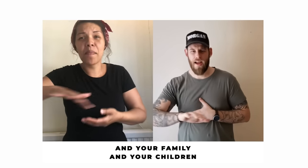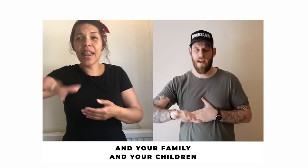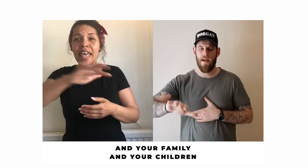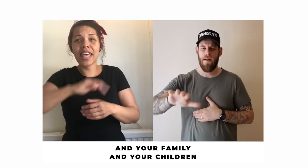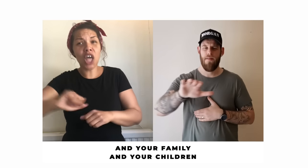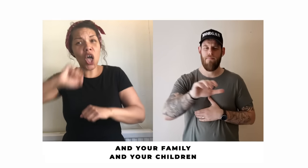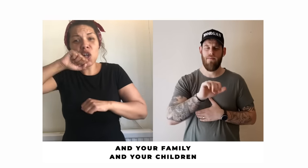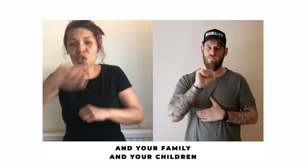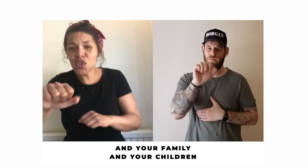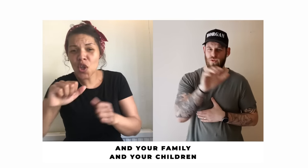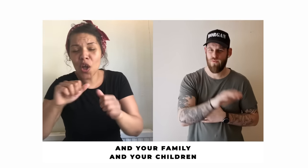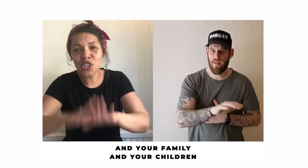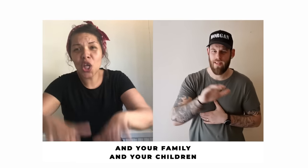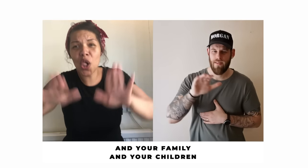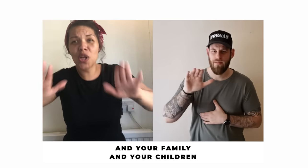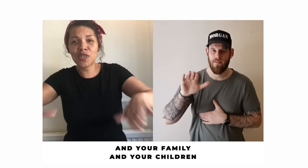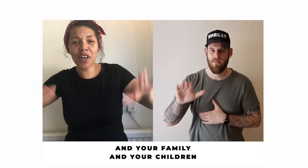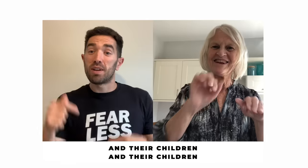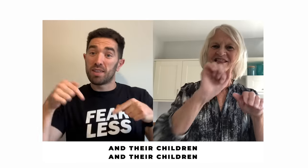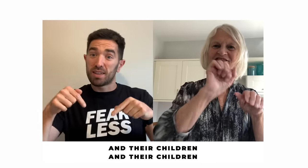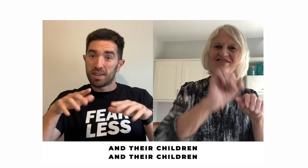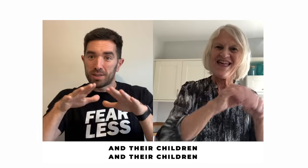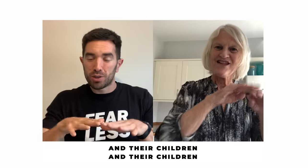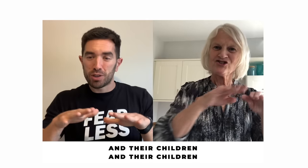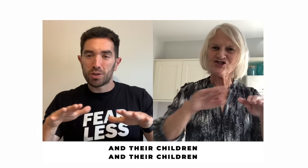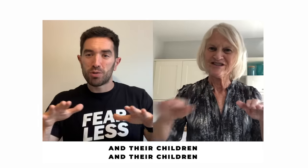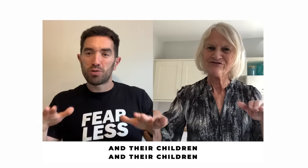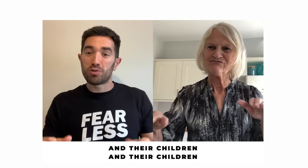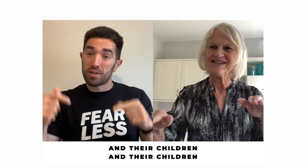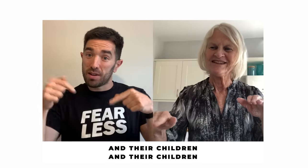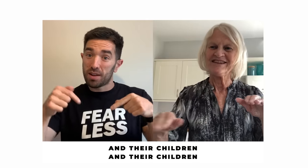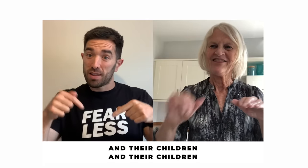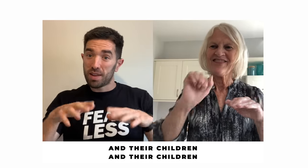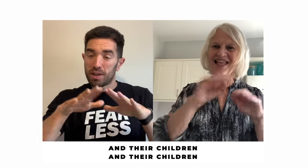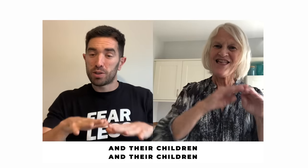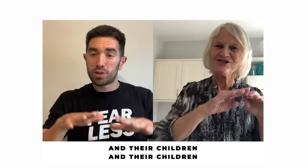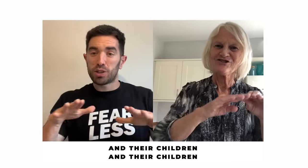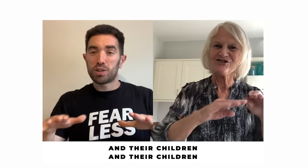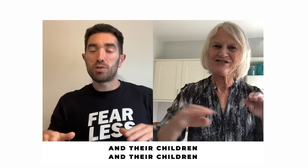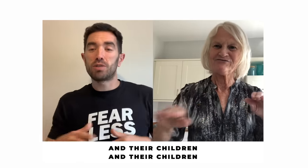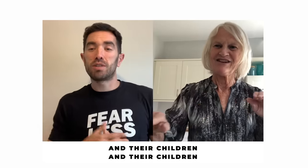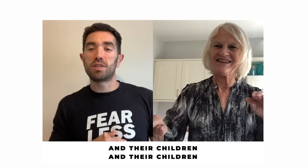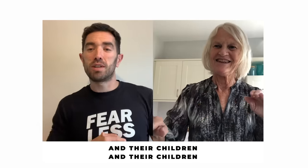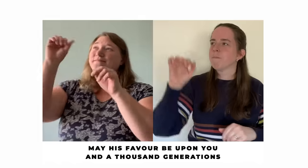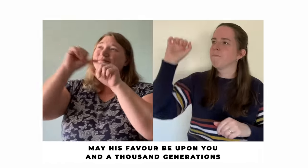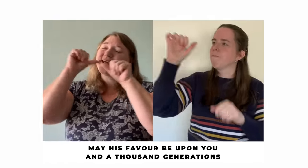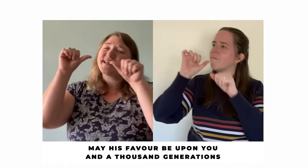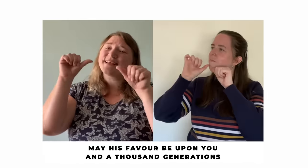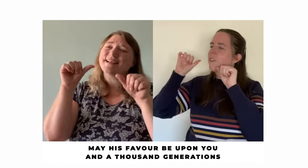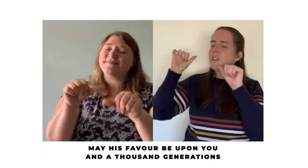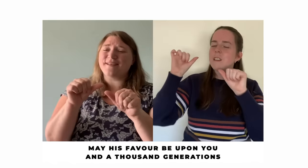And your family and your children And their children and their children